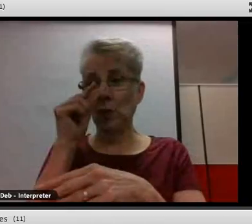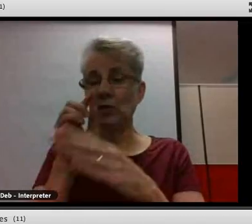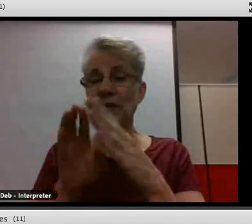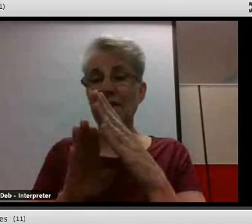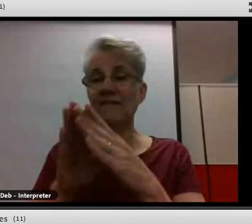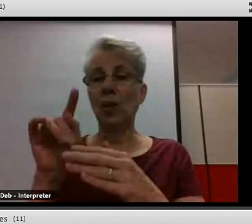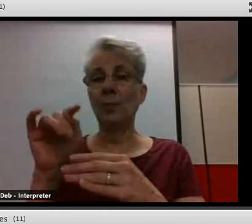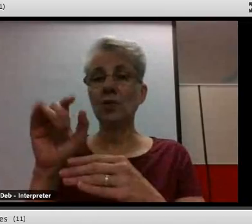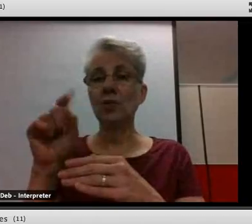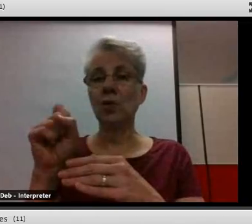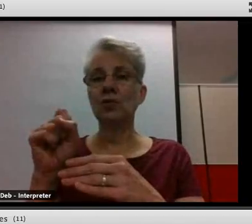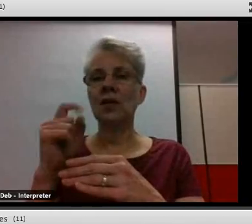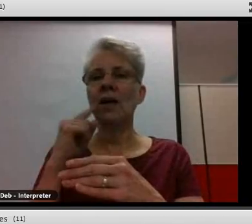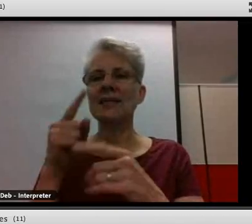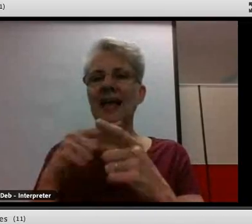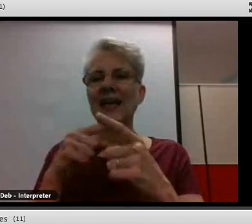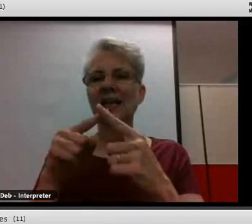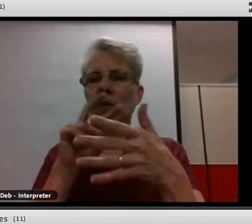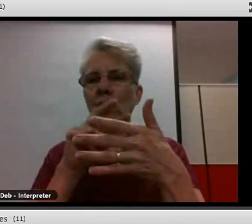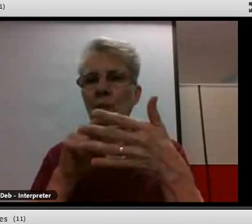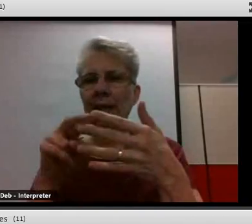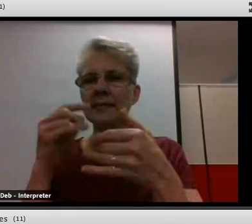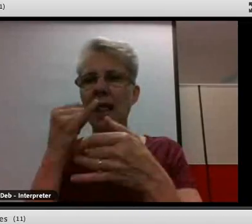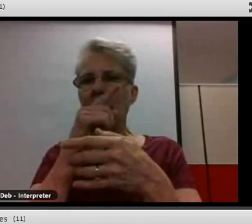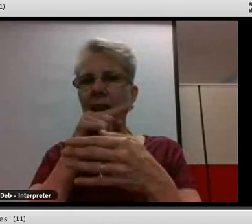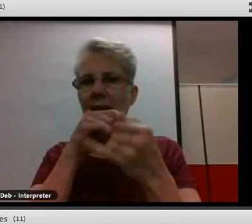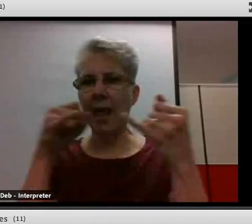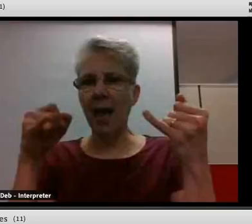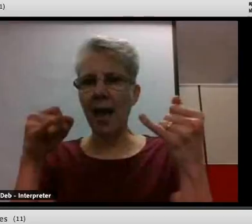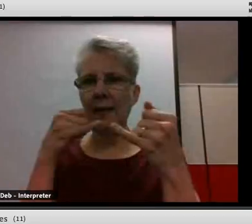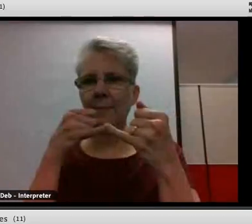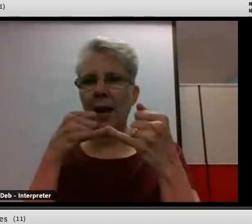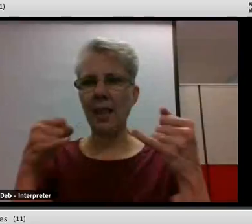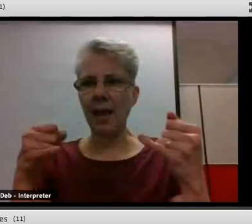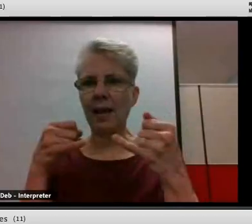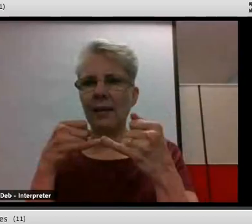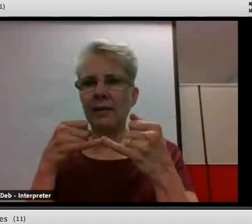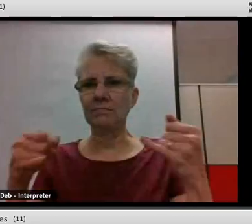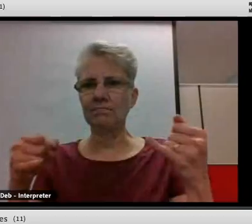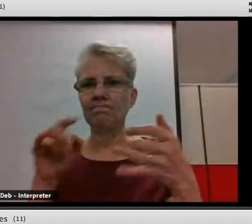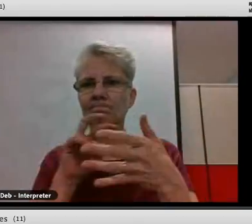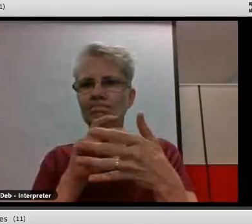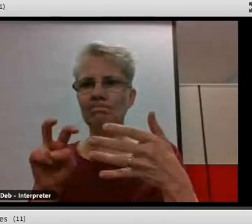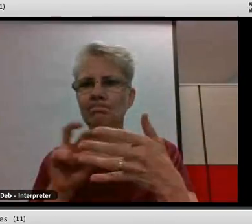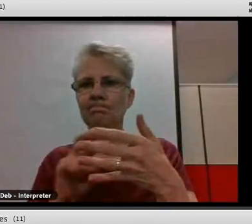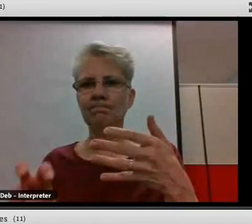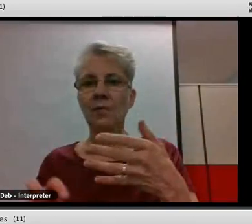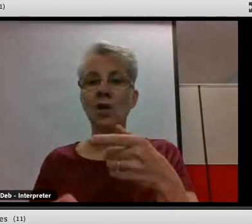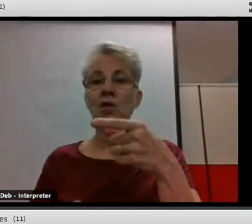or you give it a web link which is where the path of the image is, those are not great.